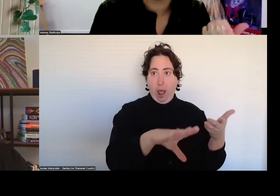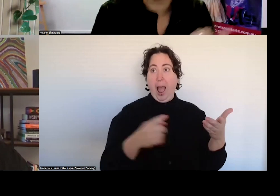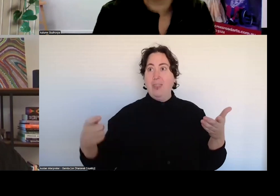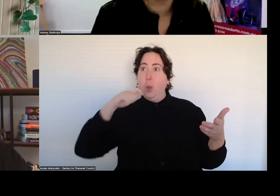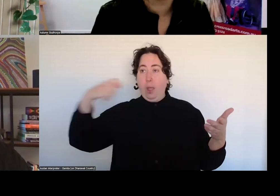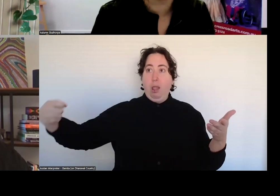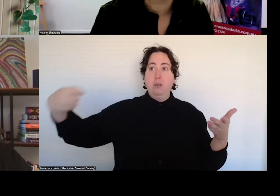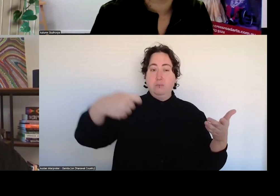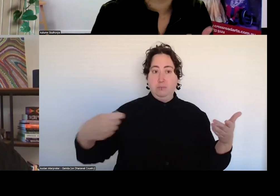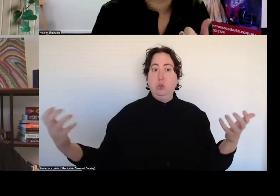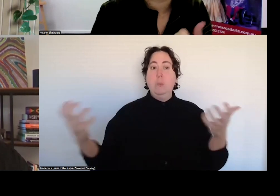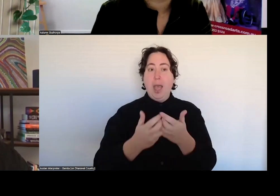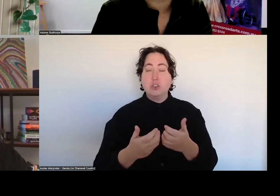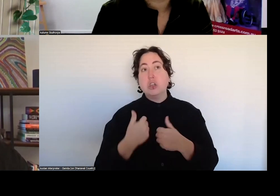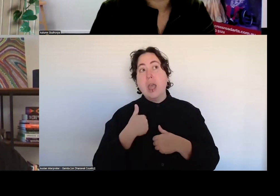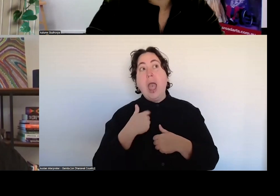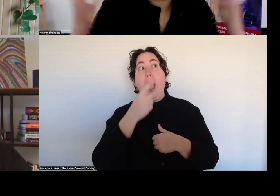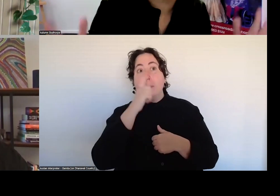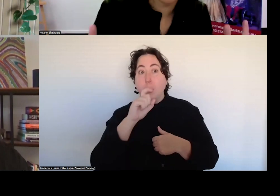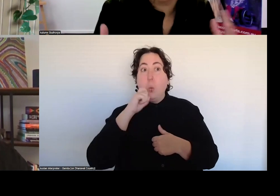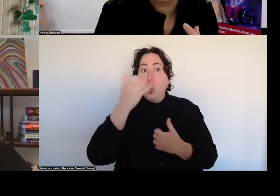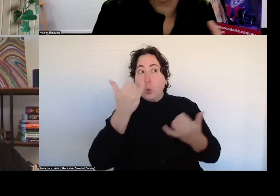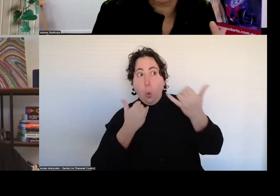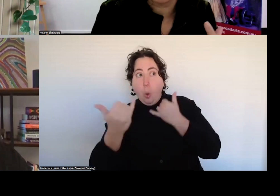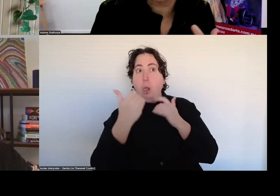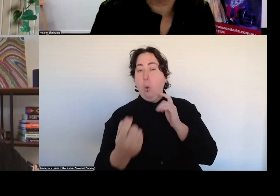we need to make sure you guys can get that doubled amount of money.